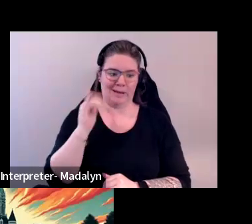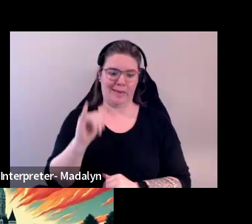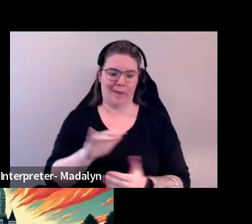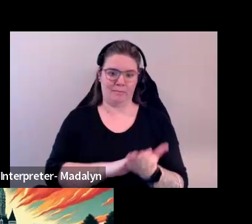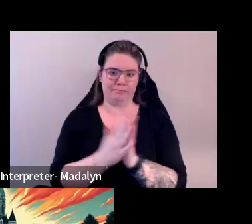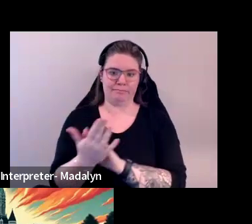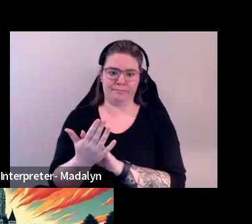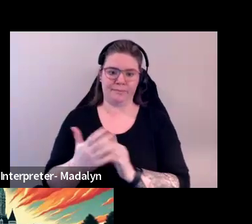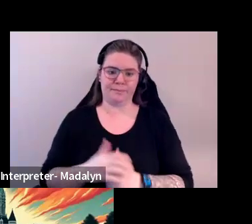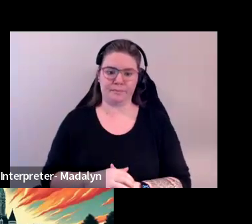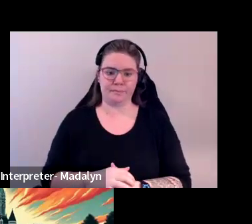Tom Olin: Yeah. Now.